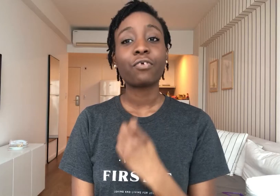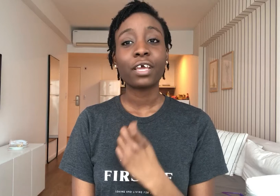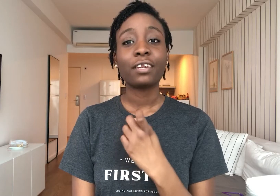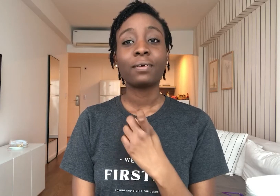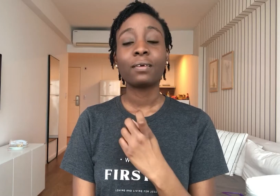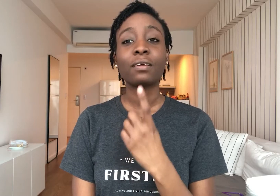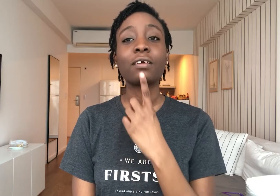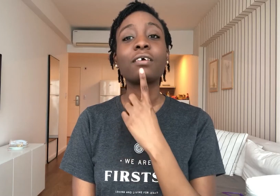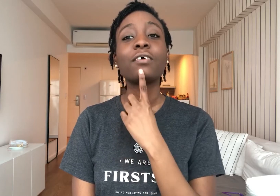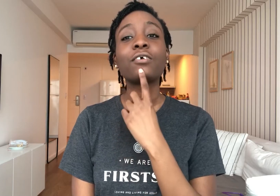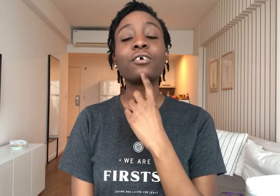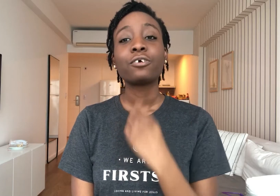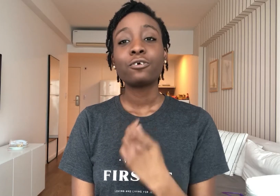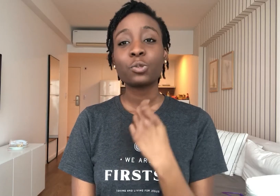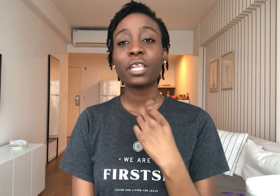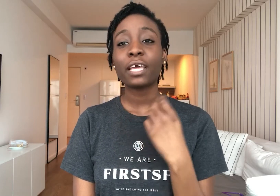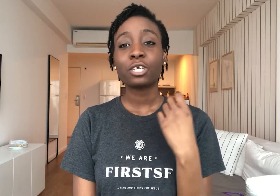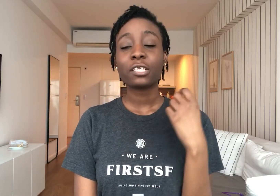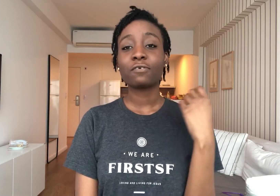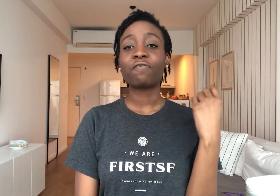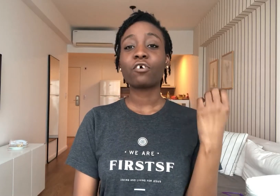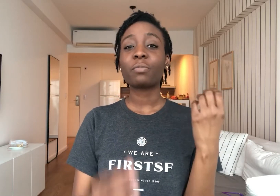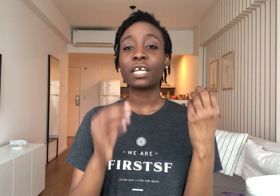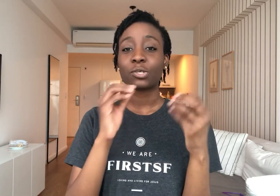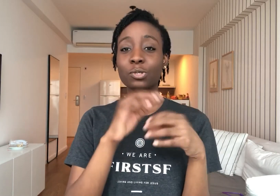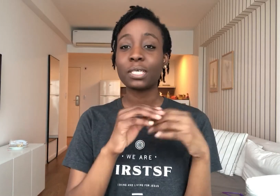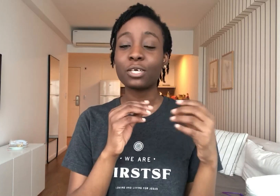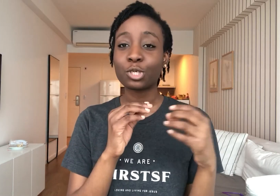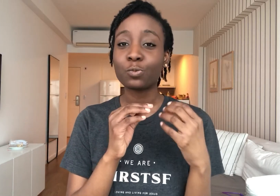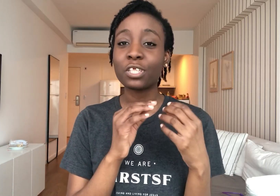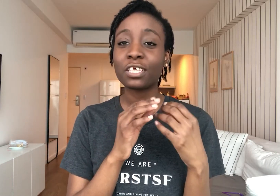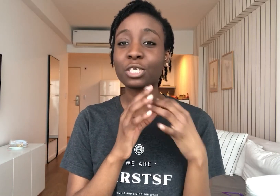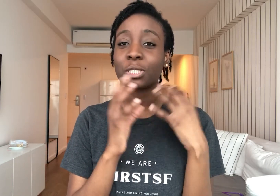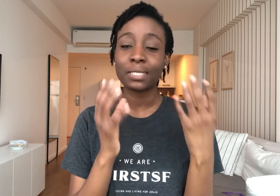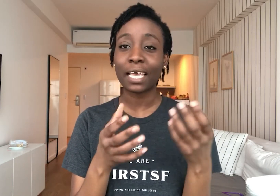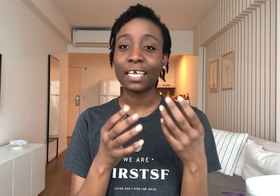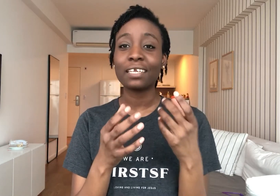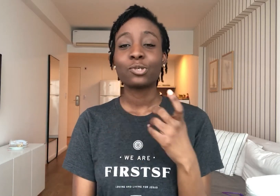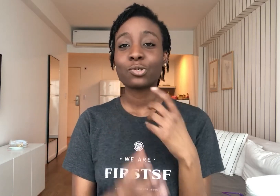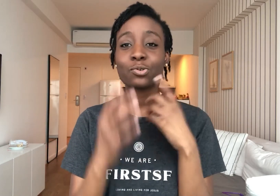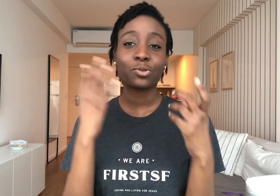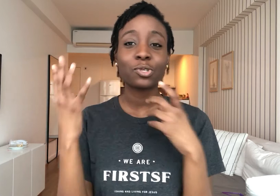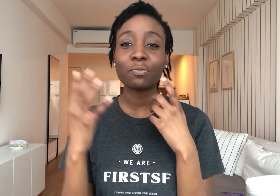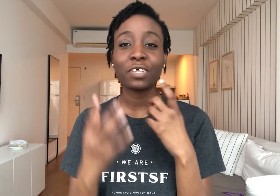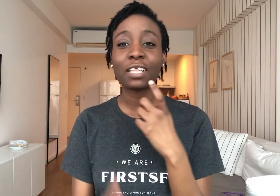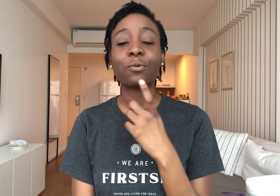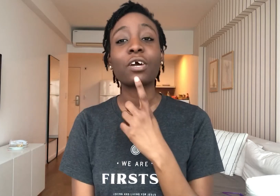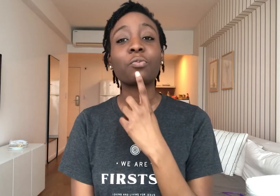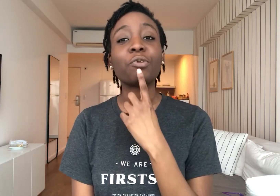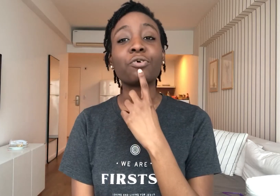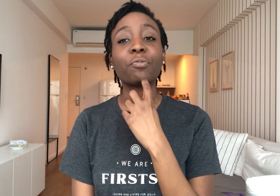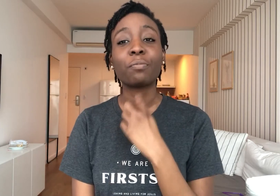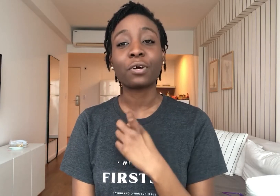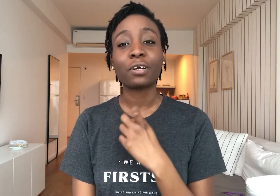RED. Usually, I try to form an association with each sign, so something that would help me remember.